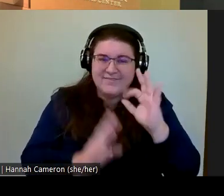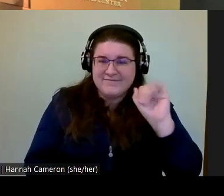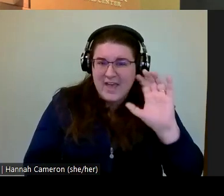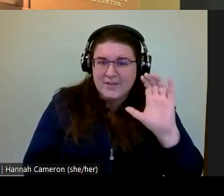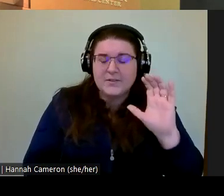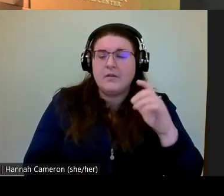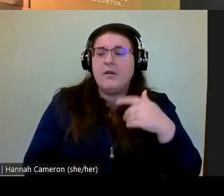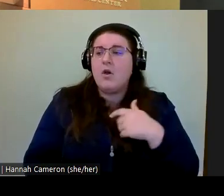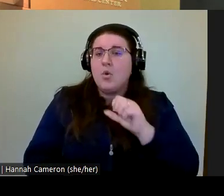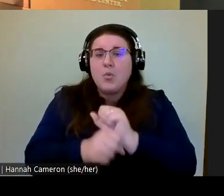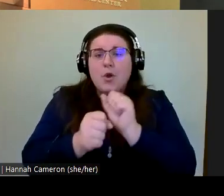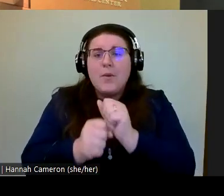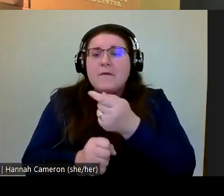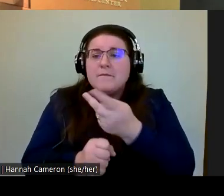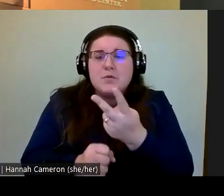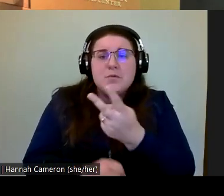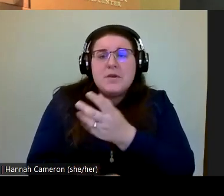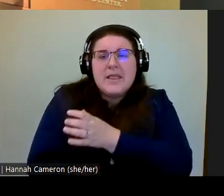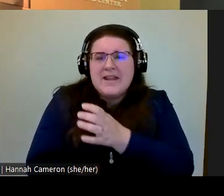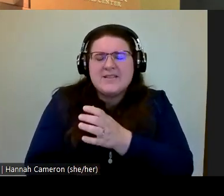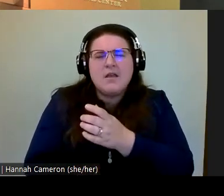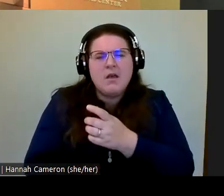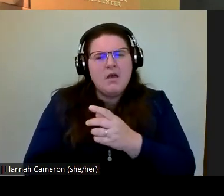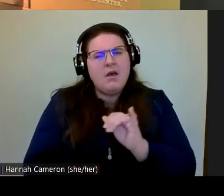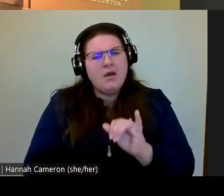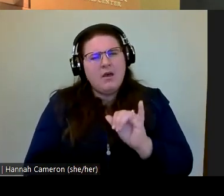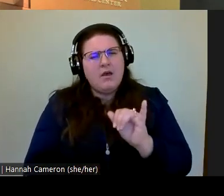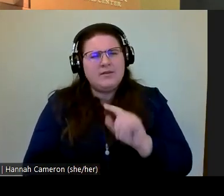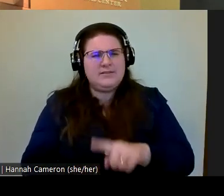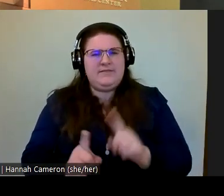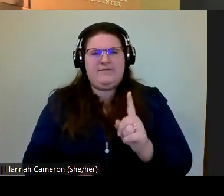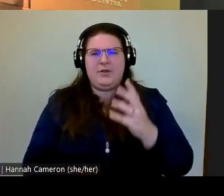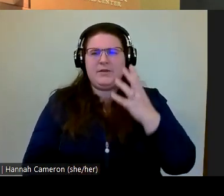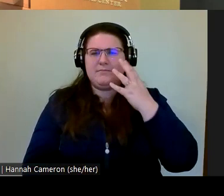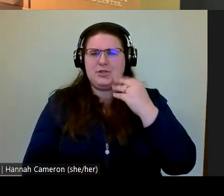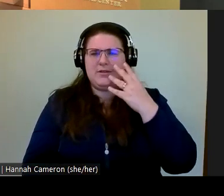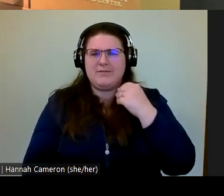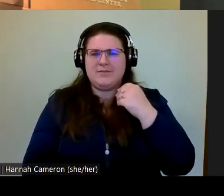a clinic or two they're saying this is different because I realize that I'm helping so many more